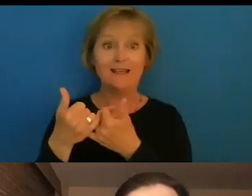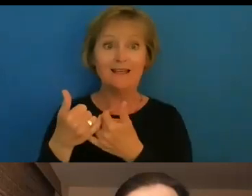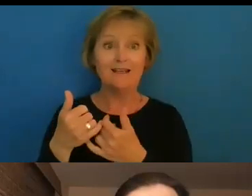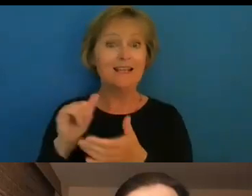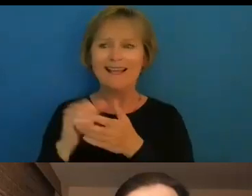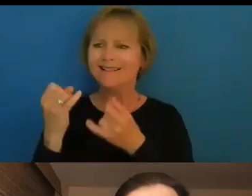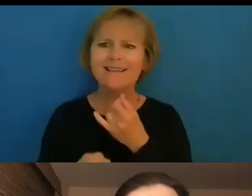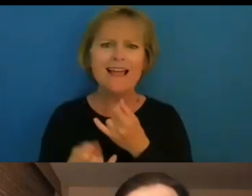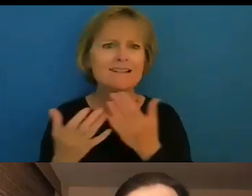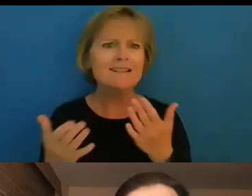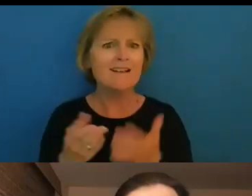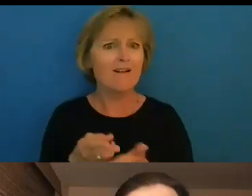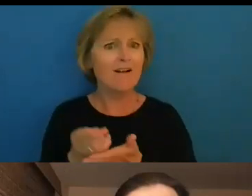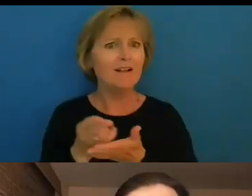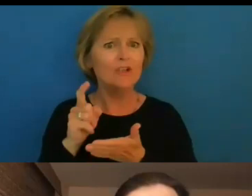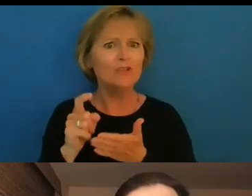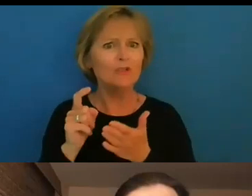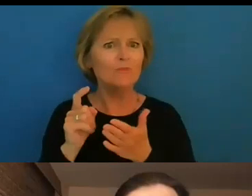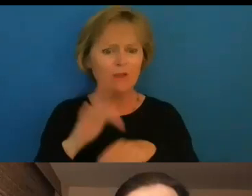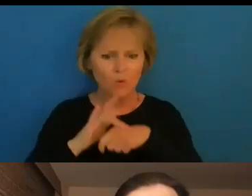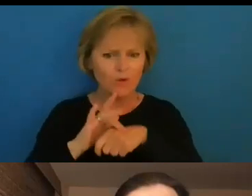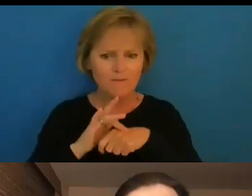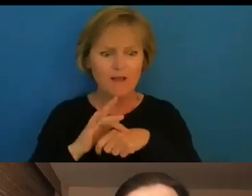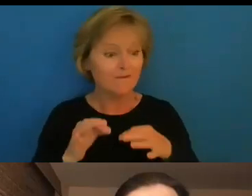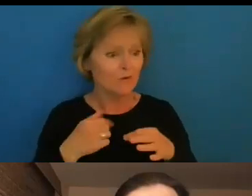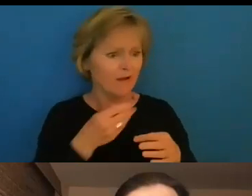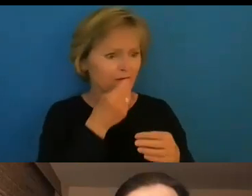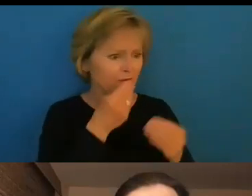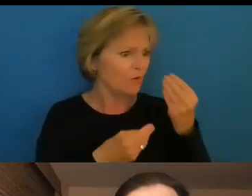honestly, you should be worried about. As long as you have food, a roof over your head,